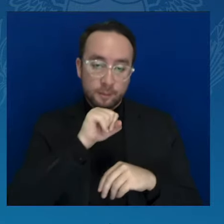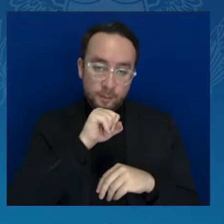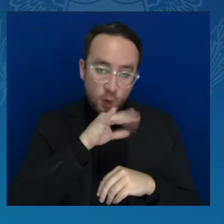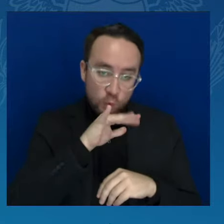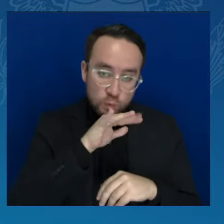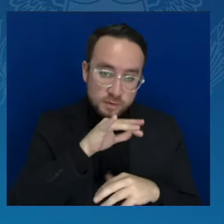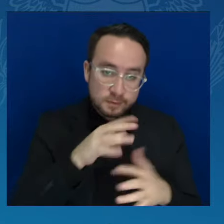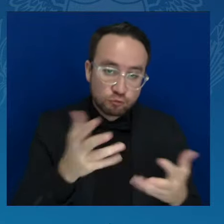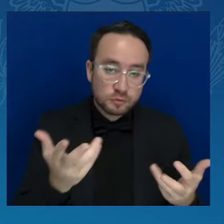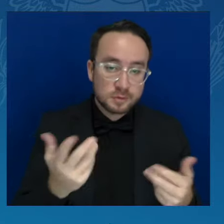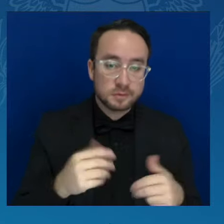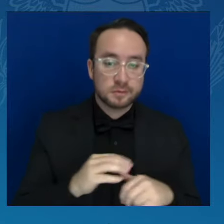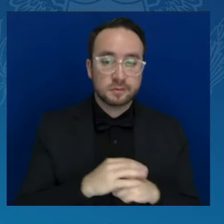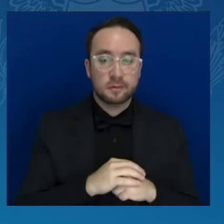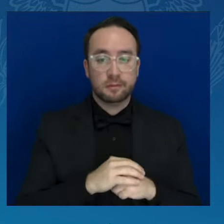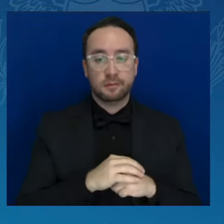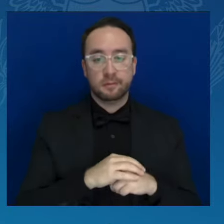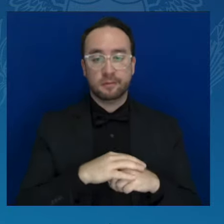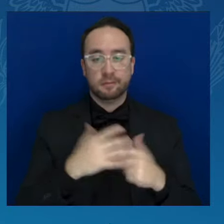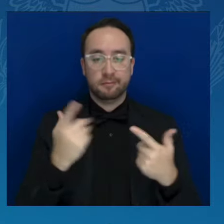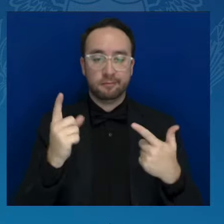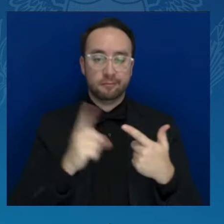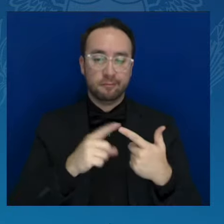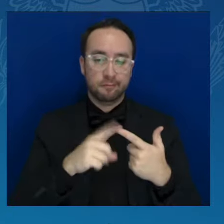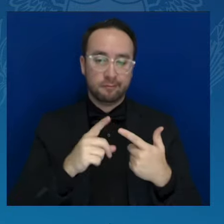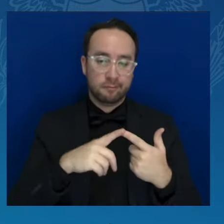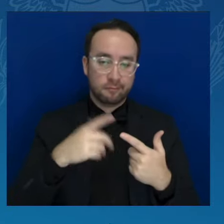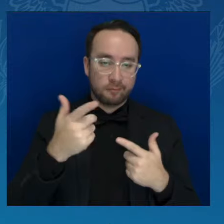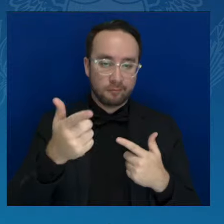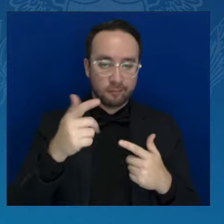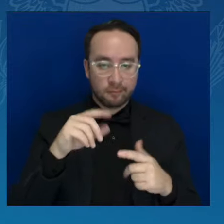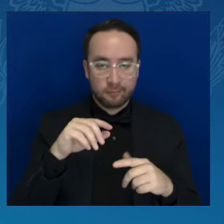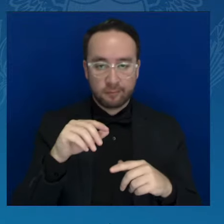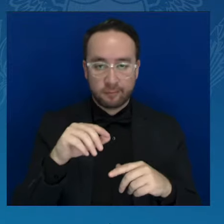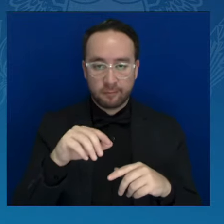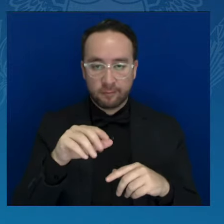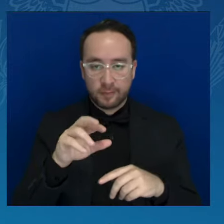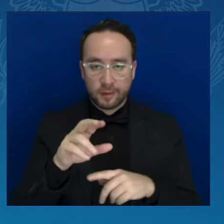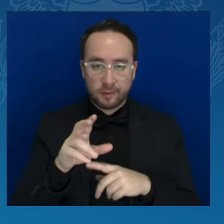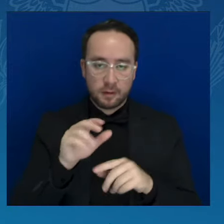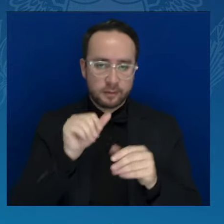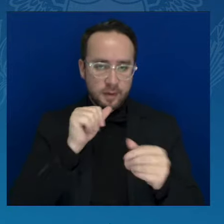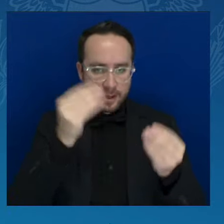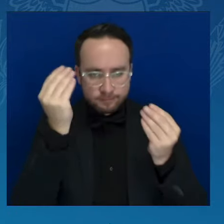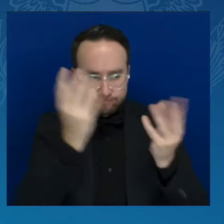As part of those efforts, we're continuing capacity building outreach to emerging space faring nations.